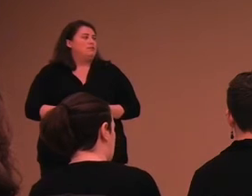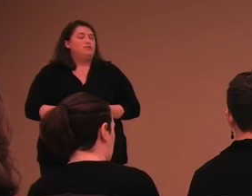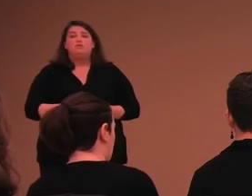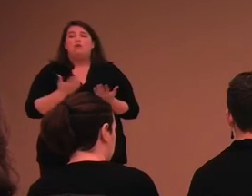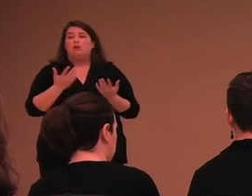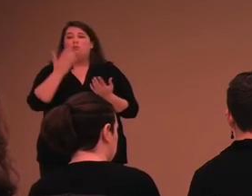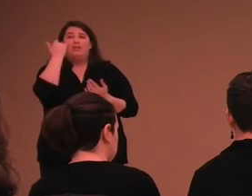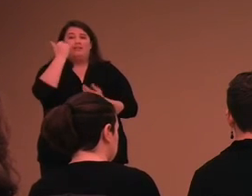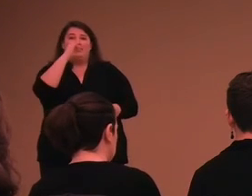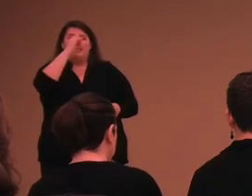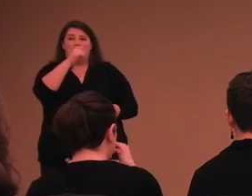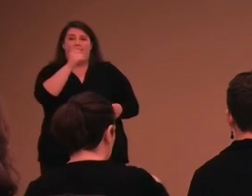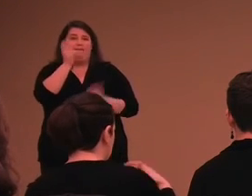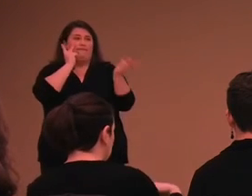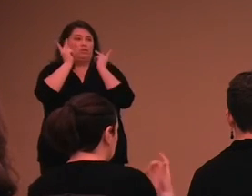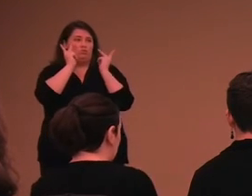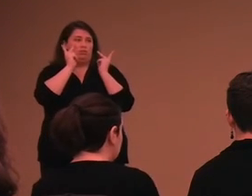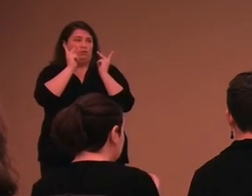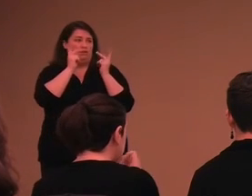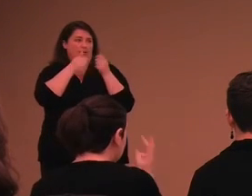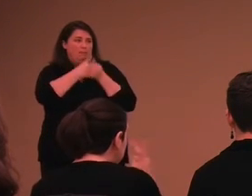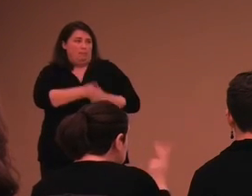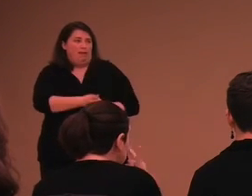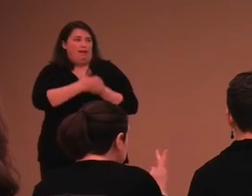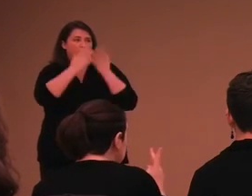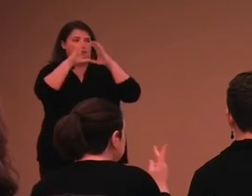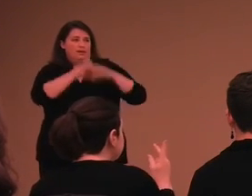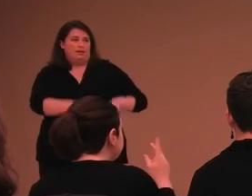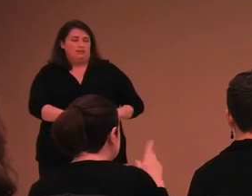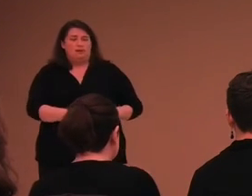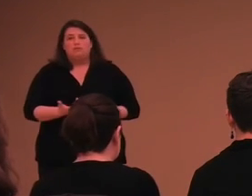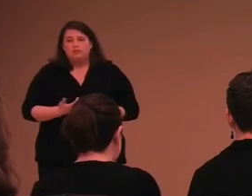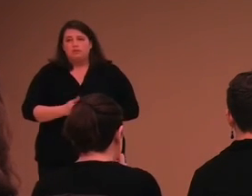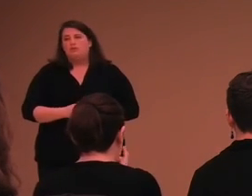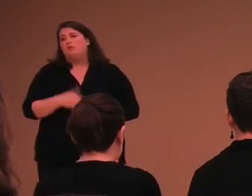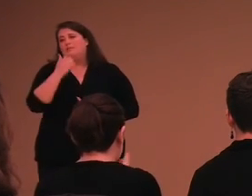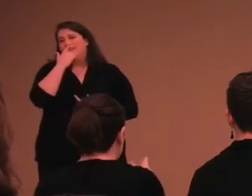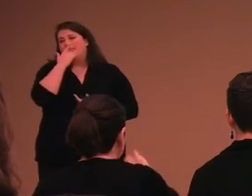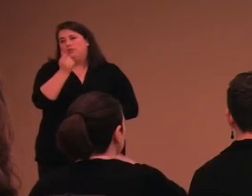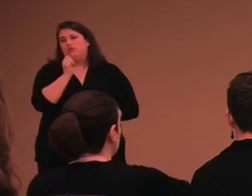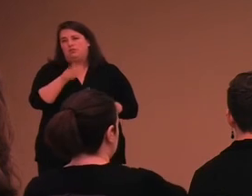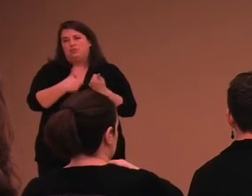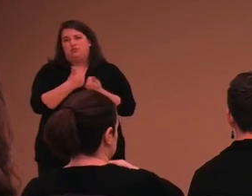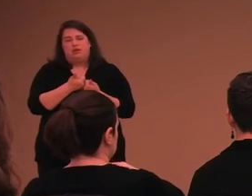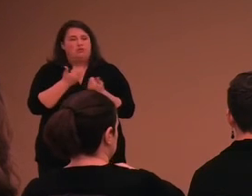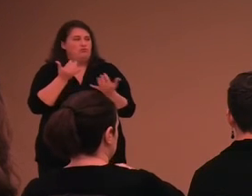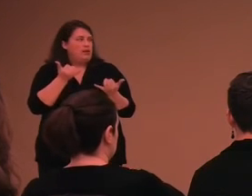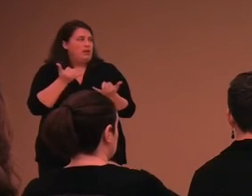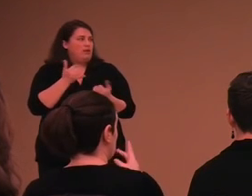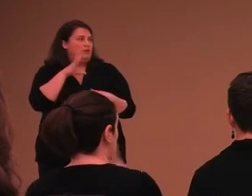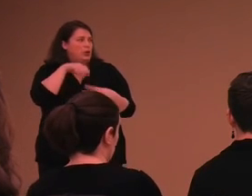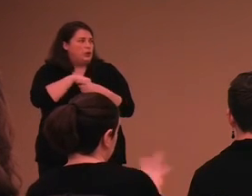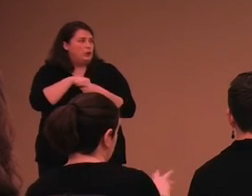that is not visually compliant and replaced so that's quite a interesting challenge and that includes things like the